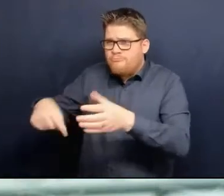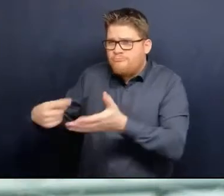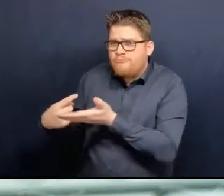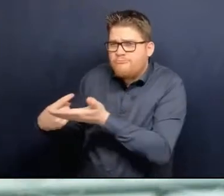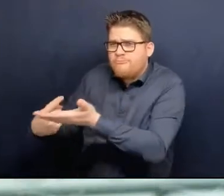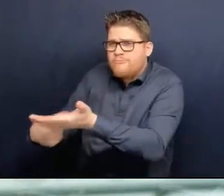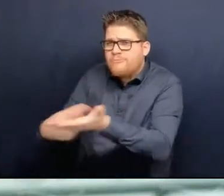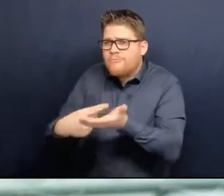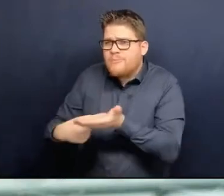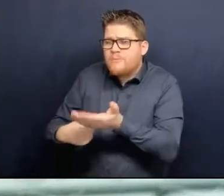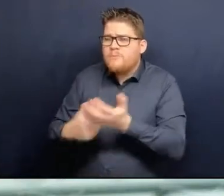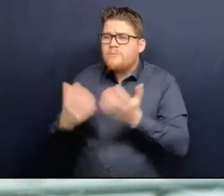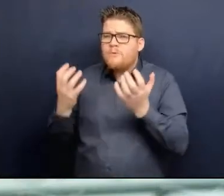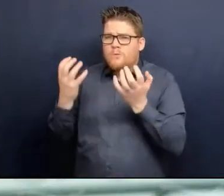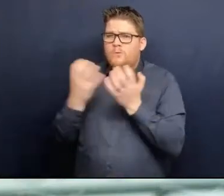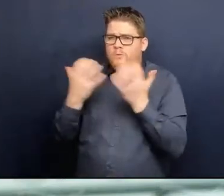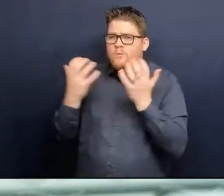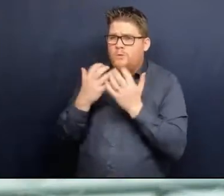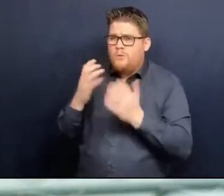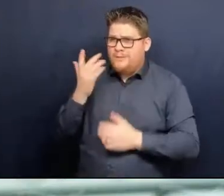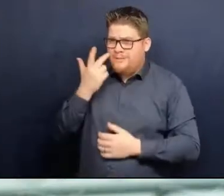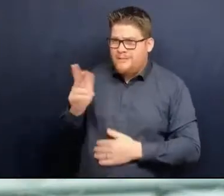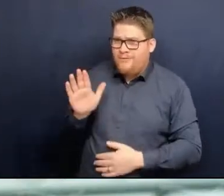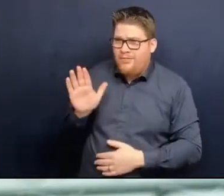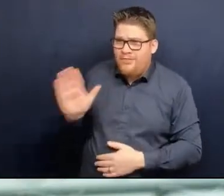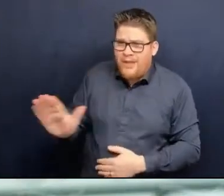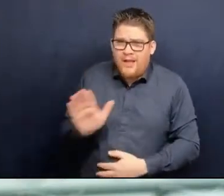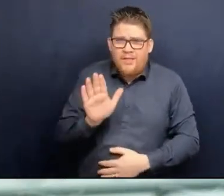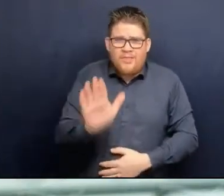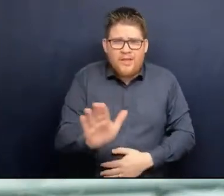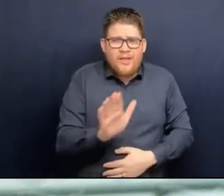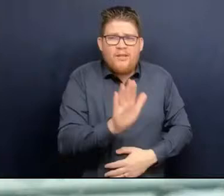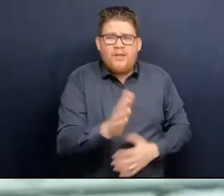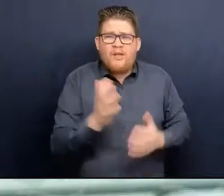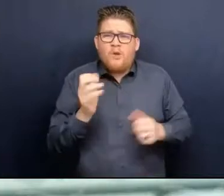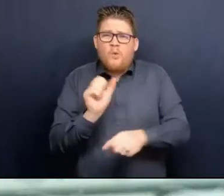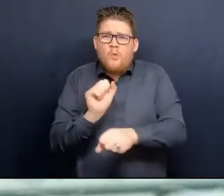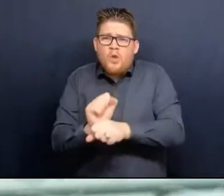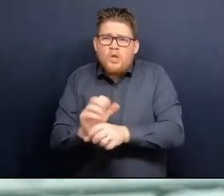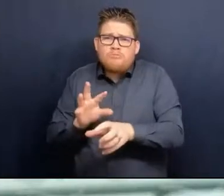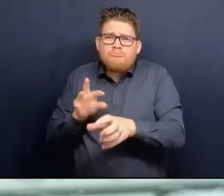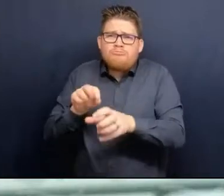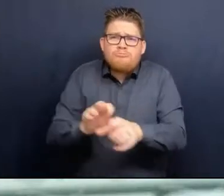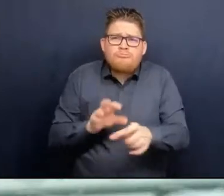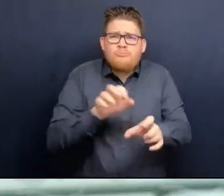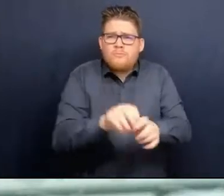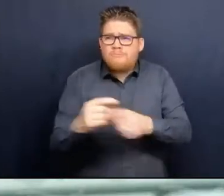was really an opportunity to reflect on the incredible work